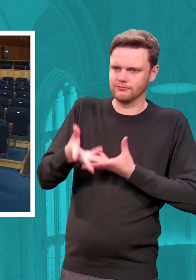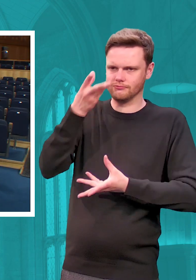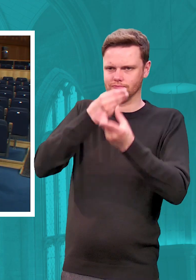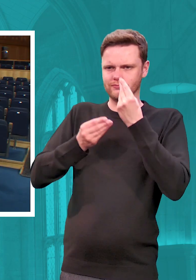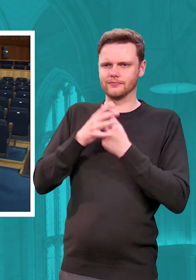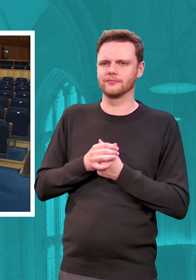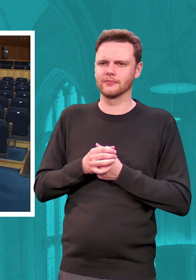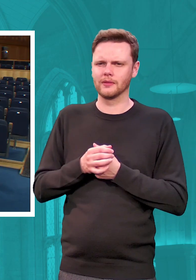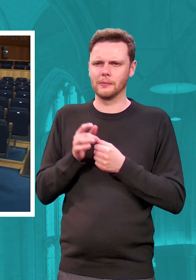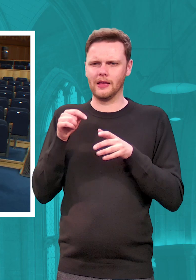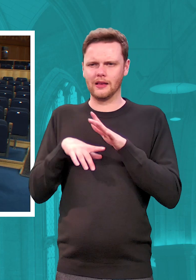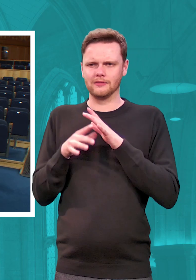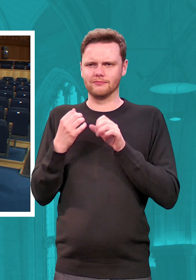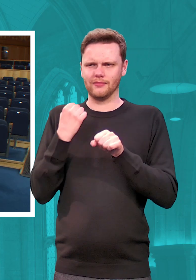that in the report to the General Assembly?